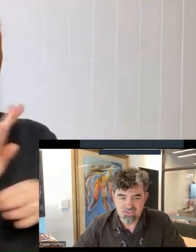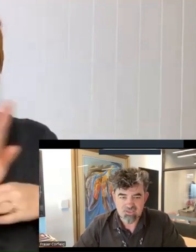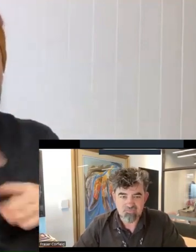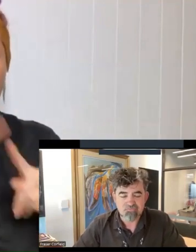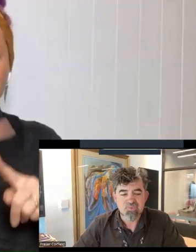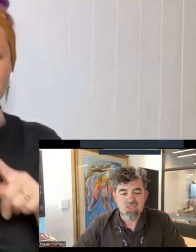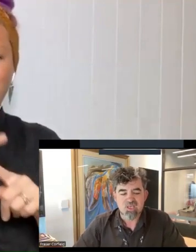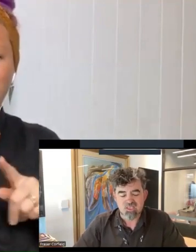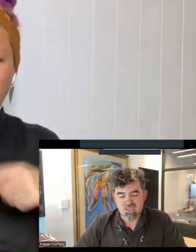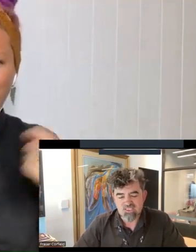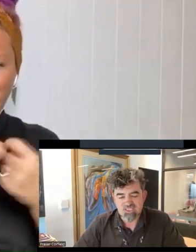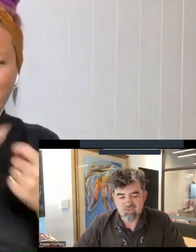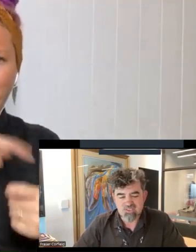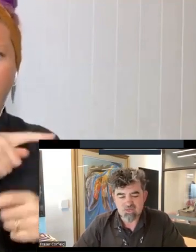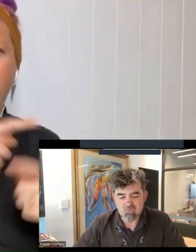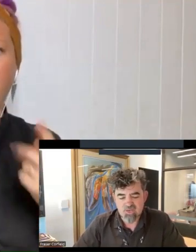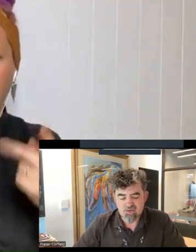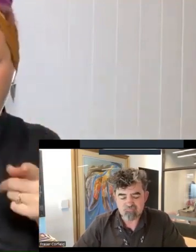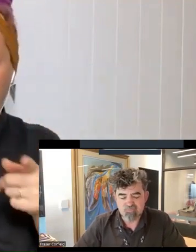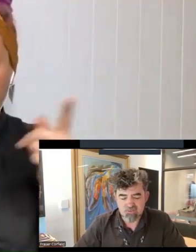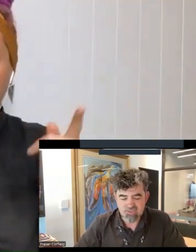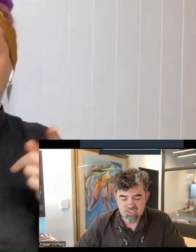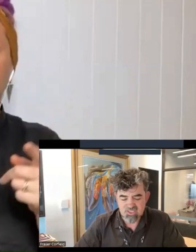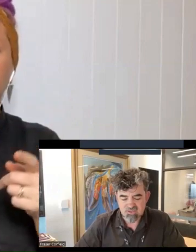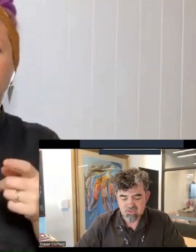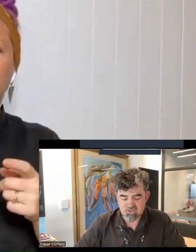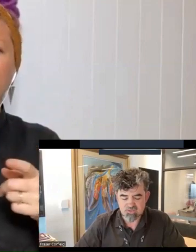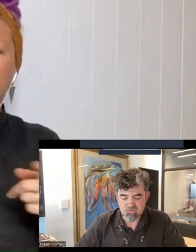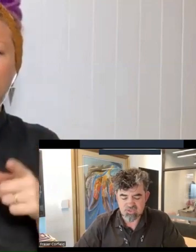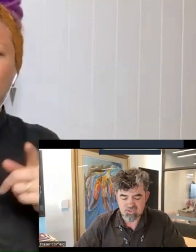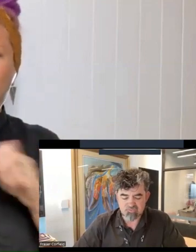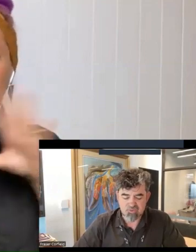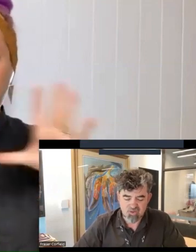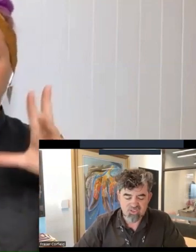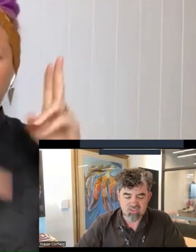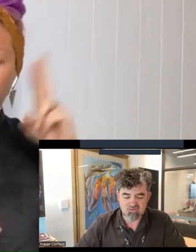others. The idea is that we are building through this process